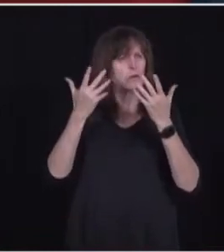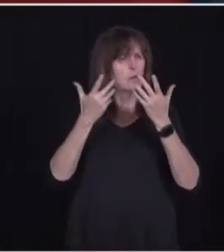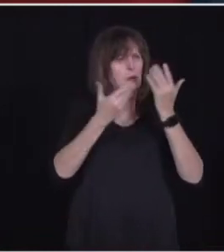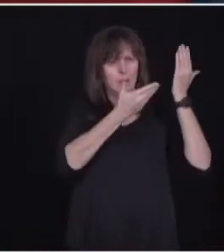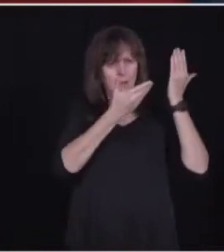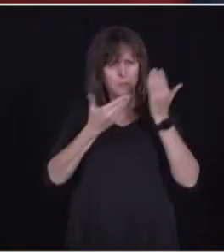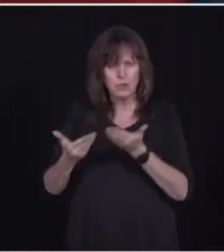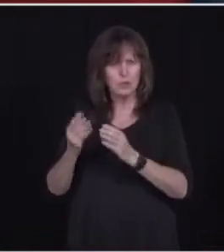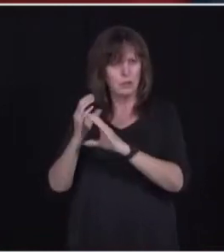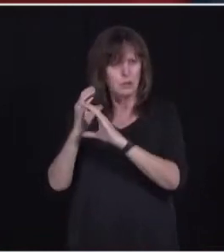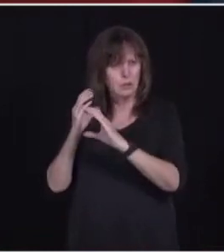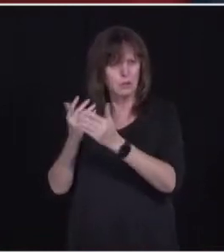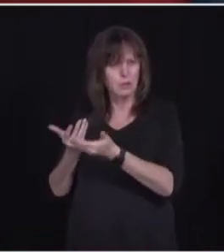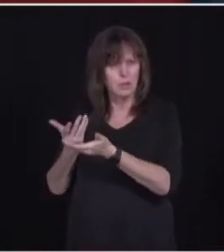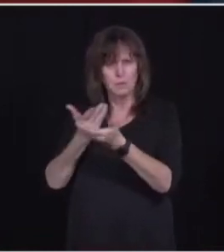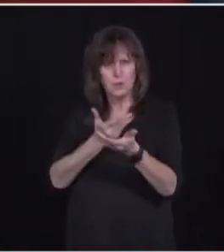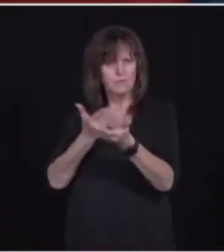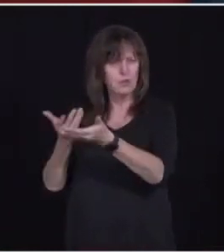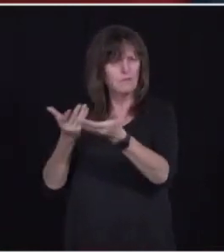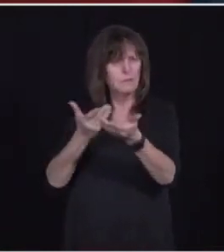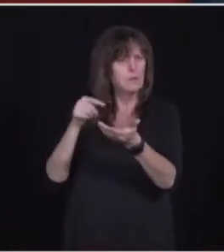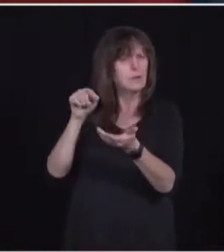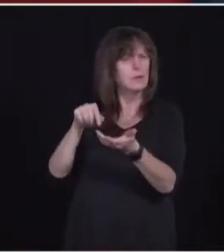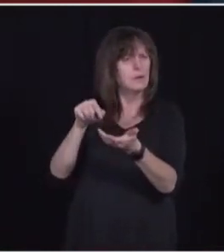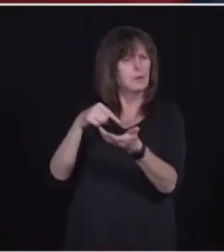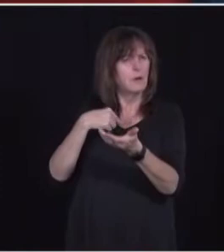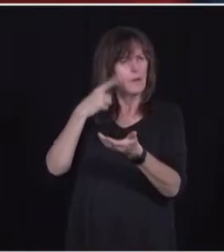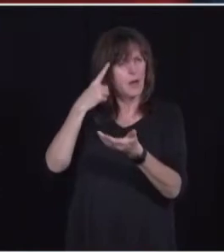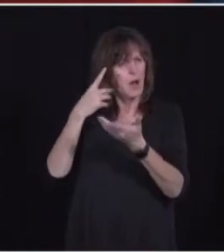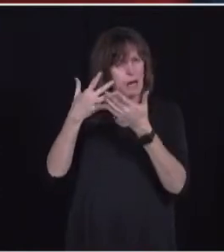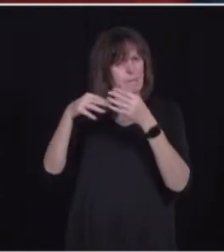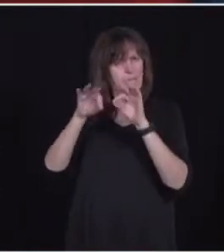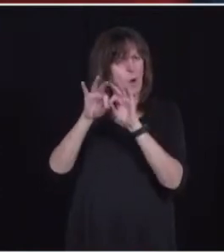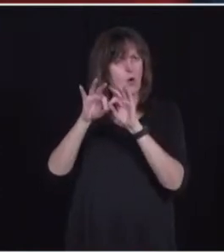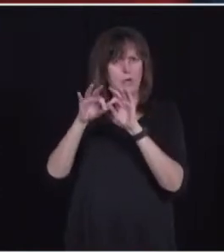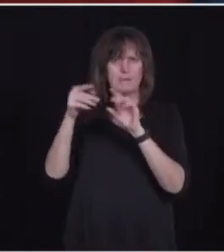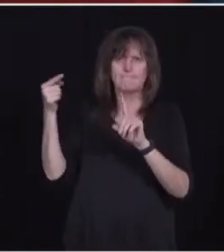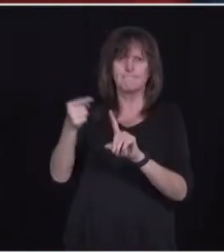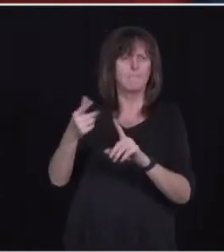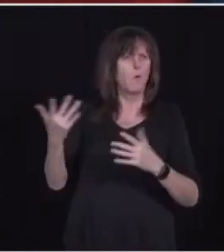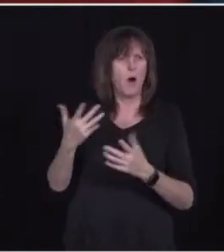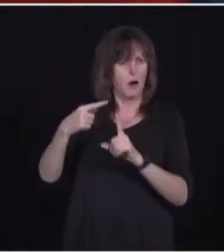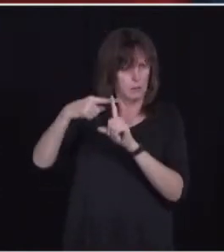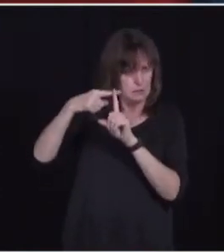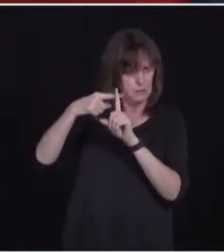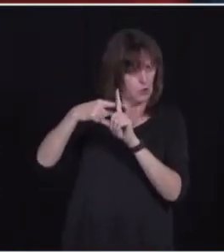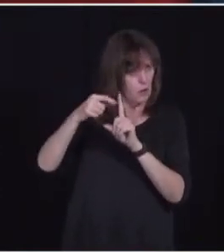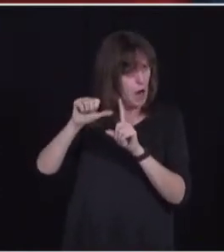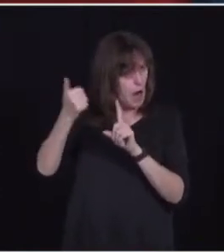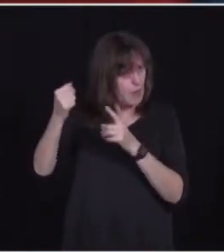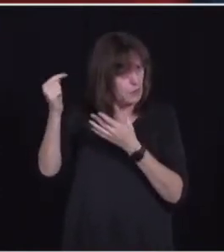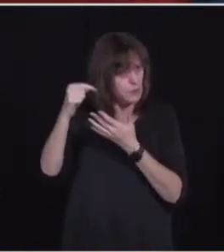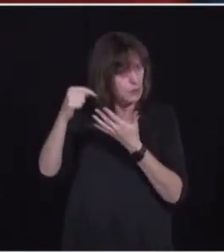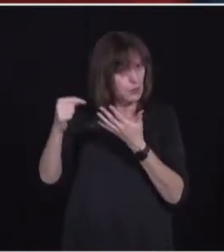it's just... that's a concern... are either